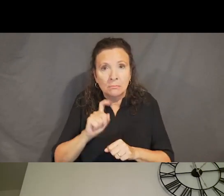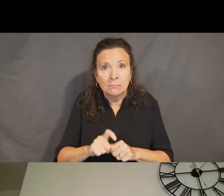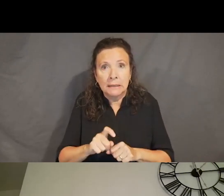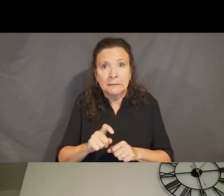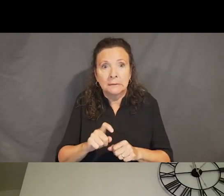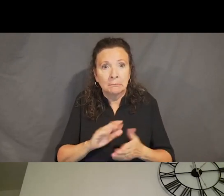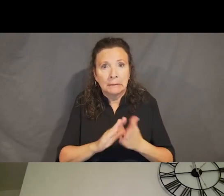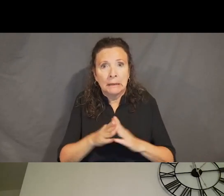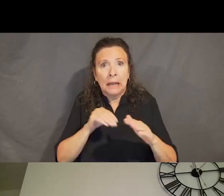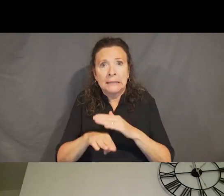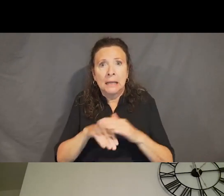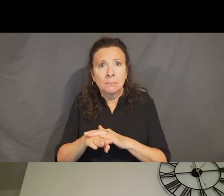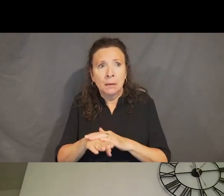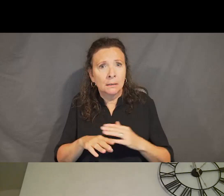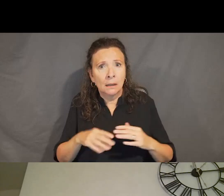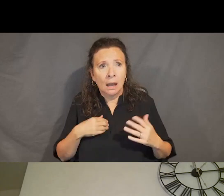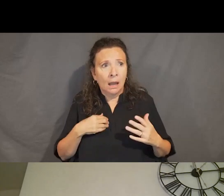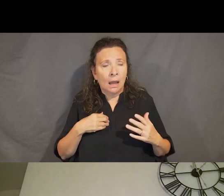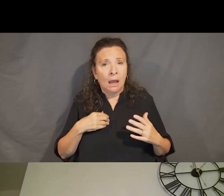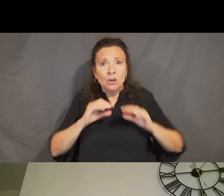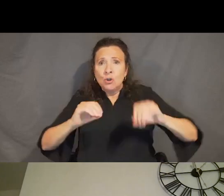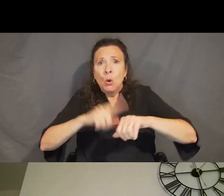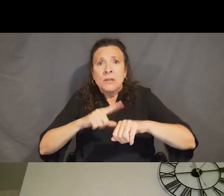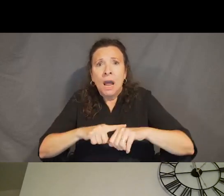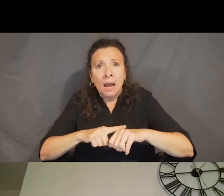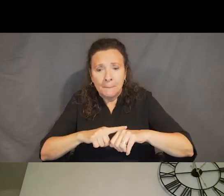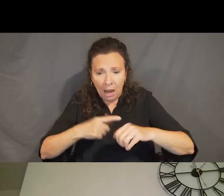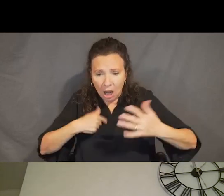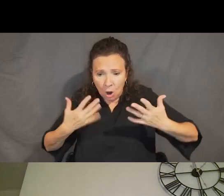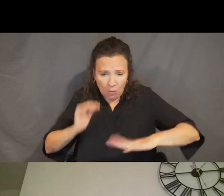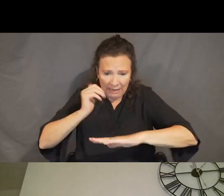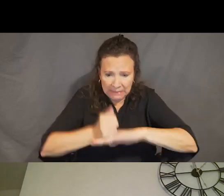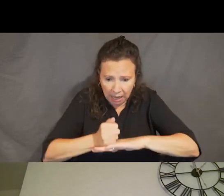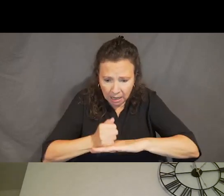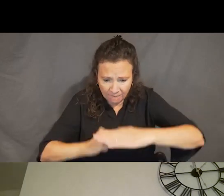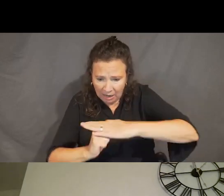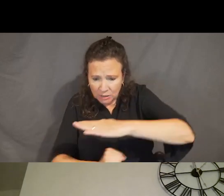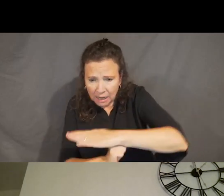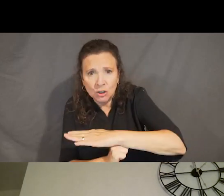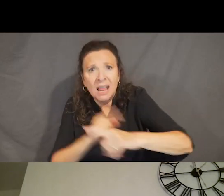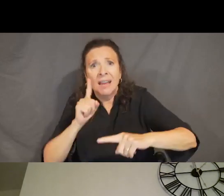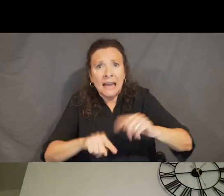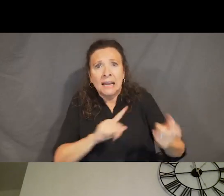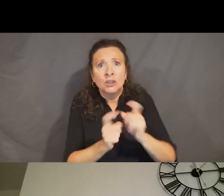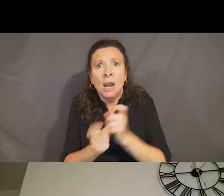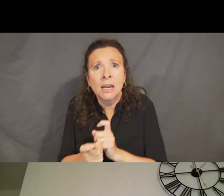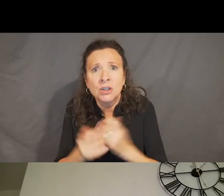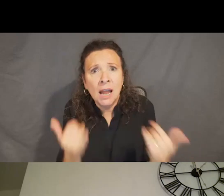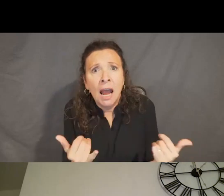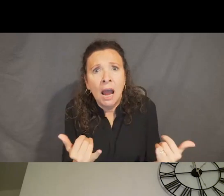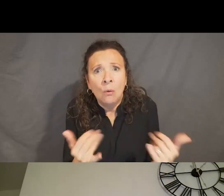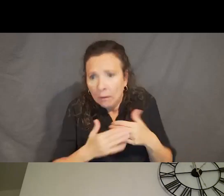is no time to tear it up and change everything. And then they get locked into the work they have